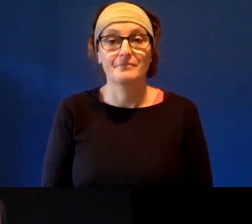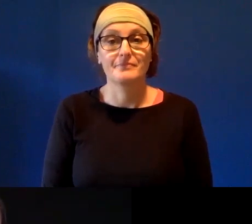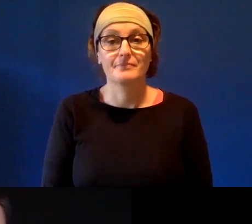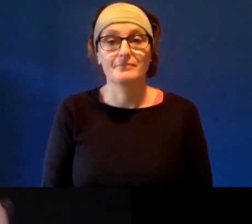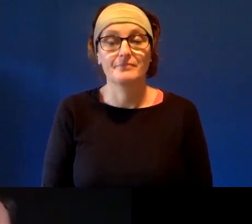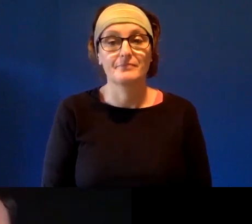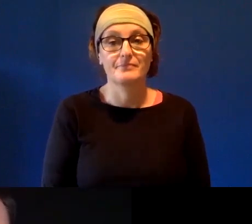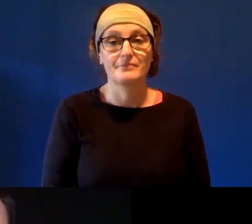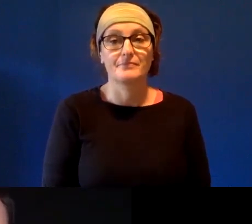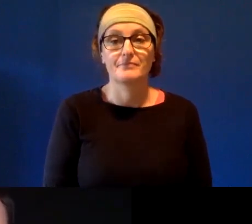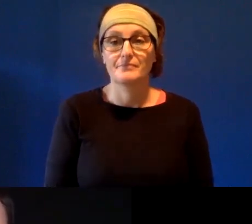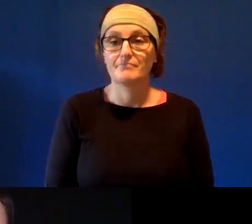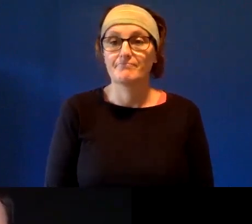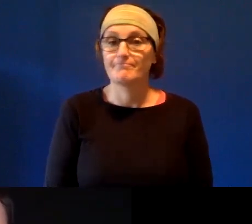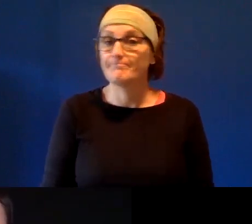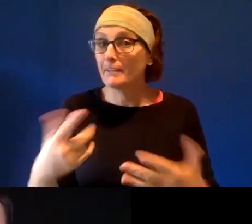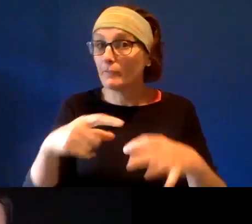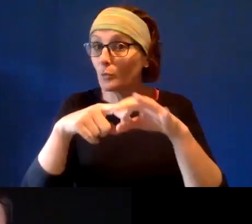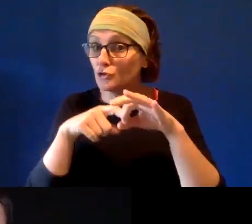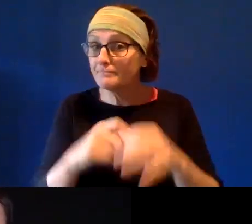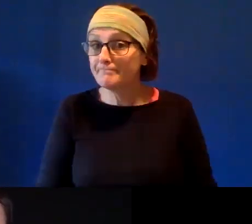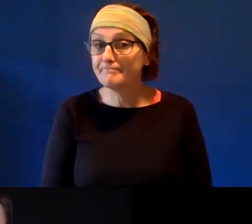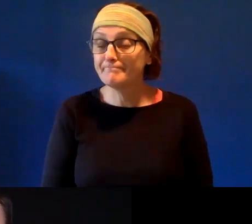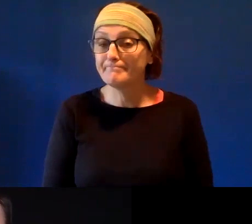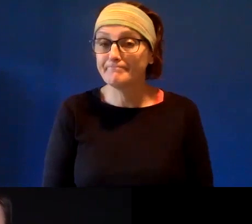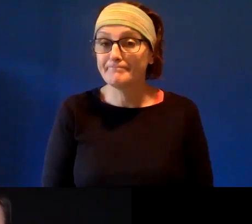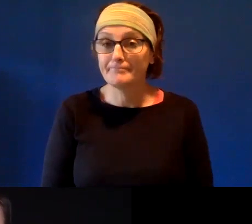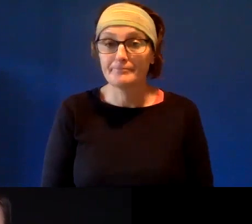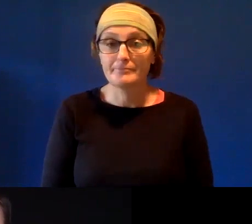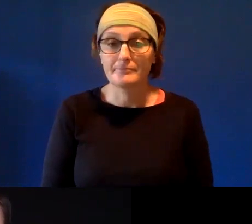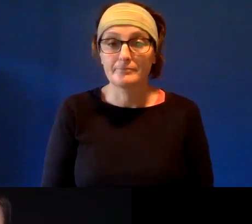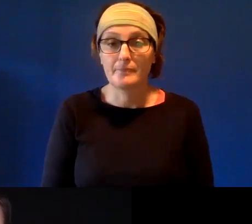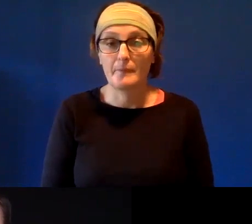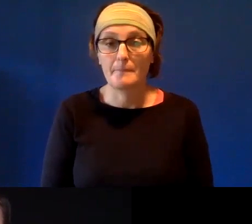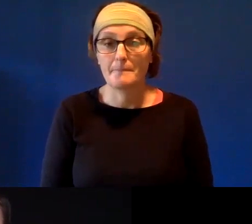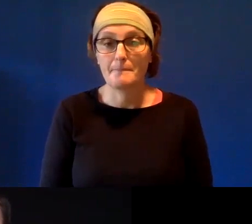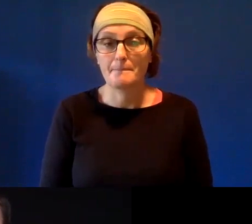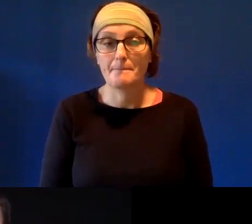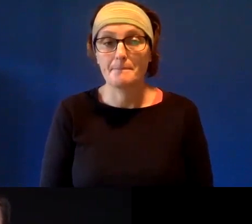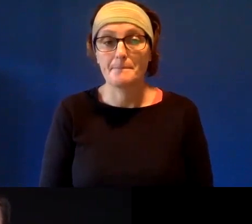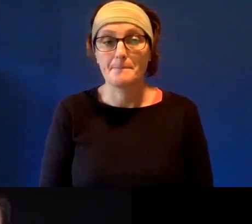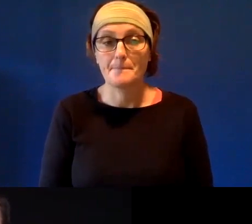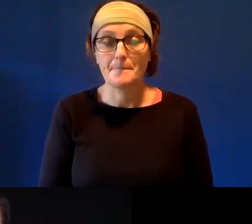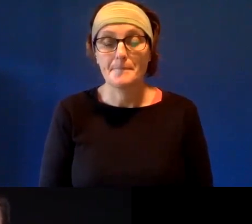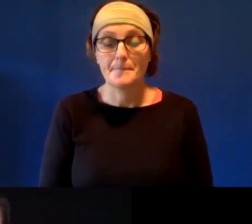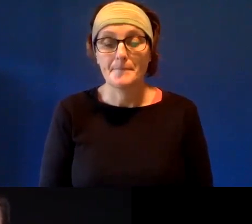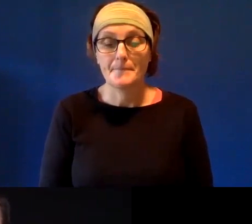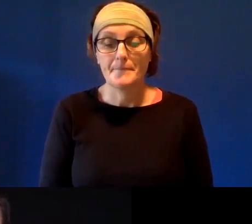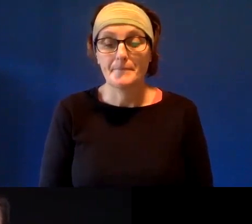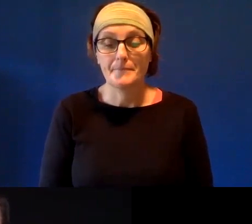Yeah there.